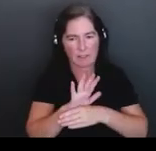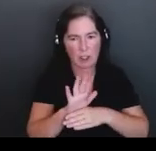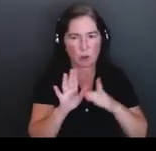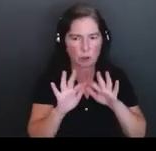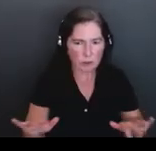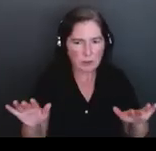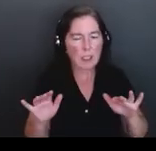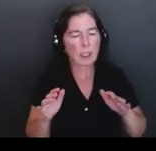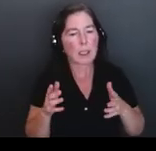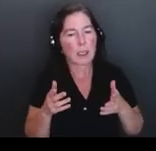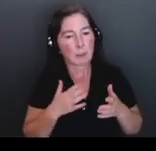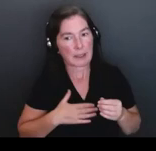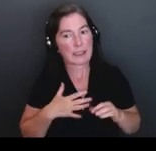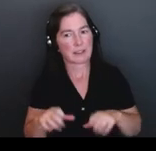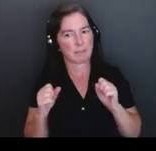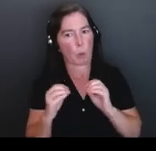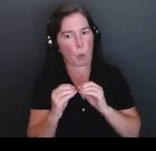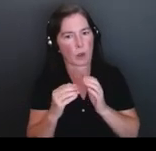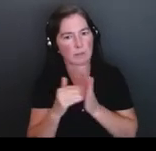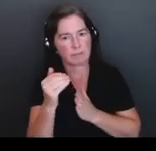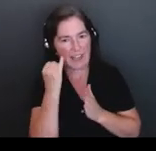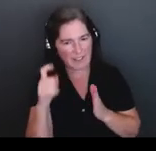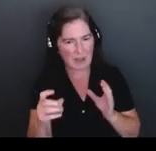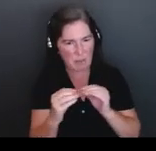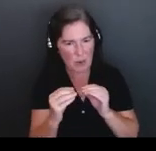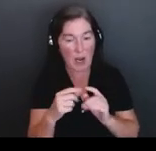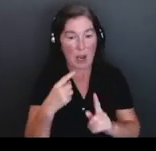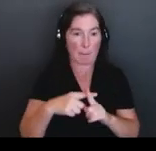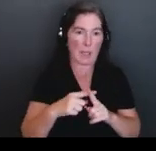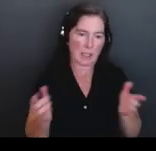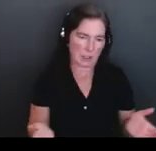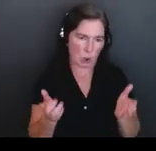and there's little chunks of videos, and reflection questions, and discussions.